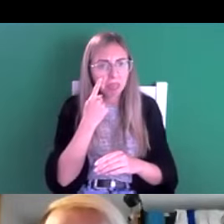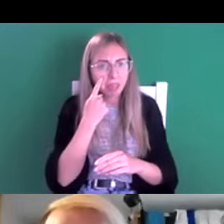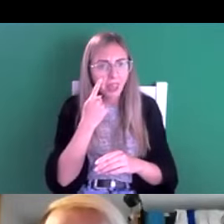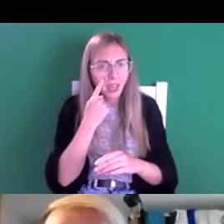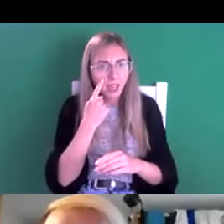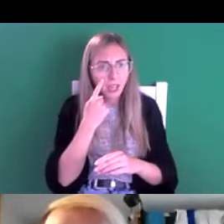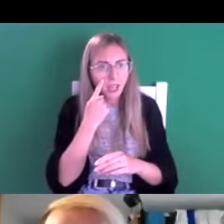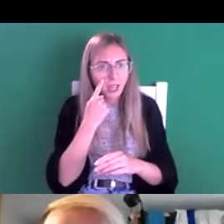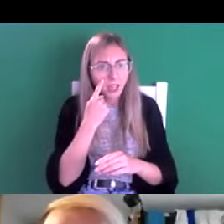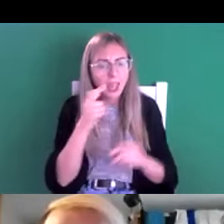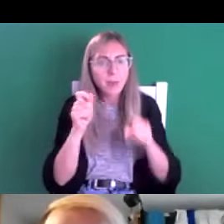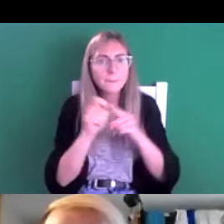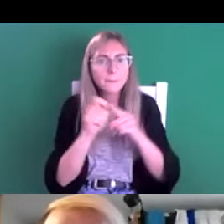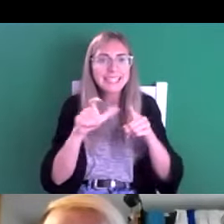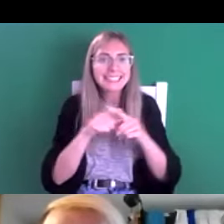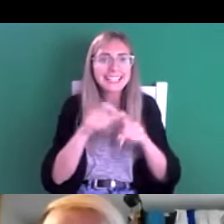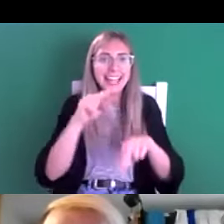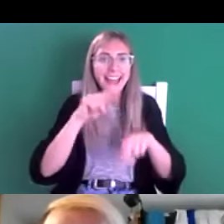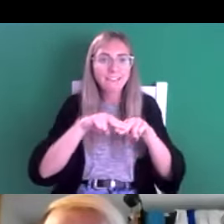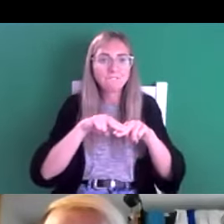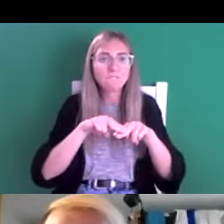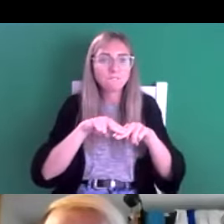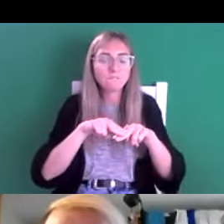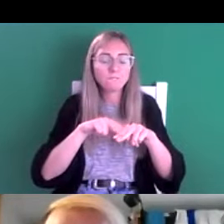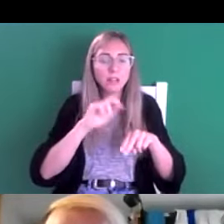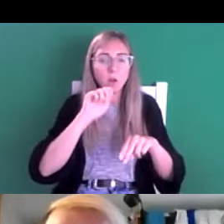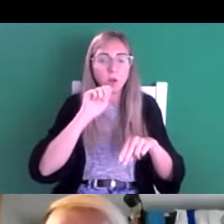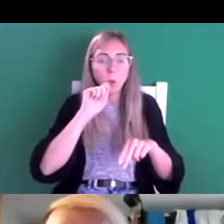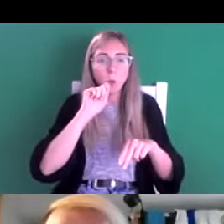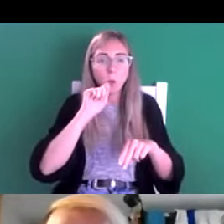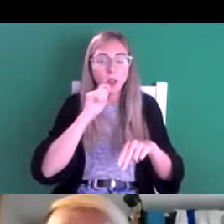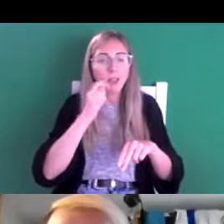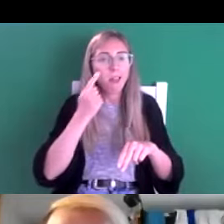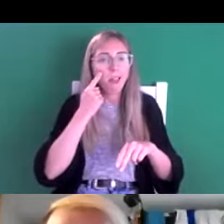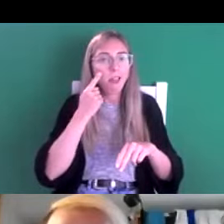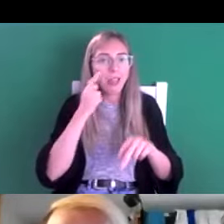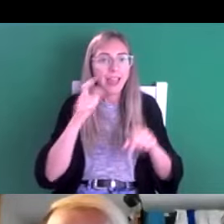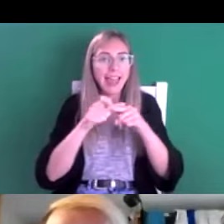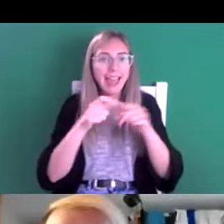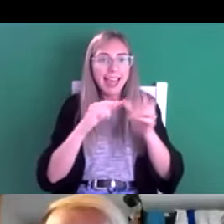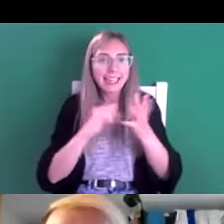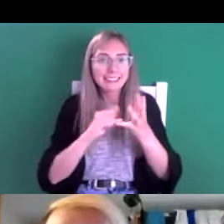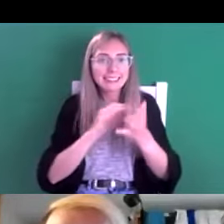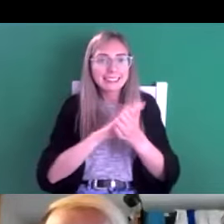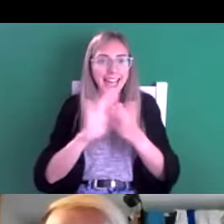it's a pdf and it's on if you go on to the dash website to the wayward page